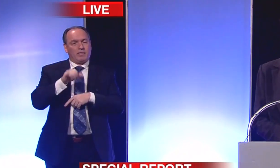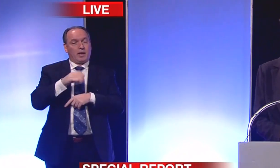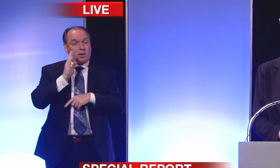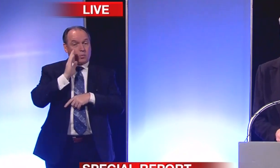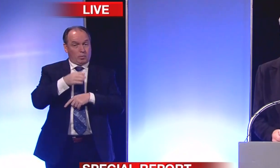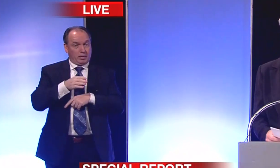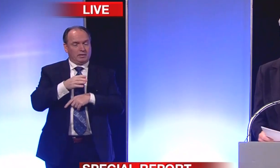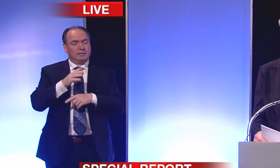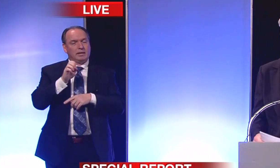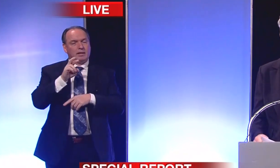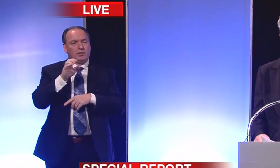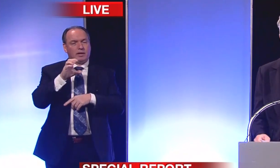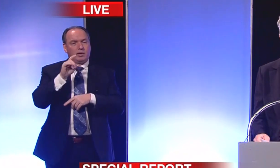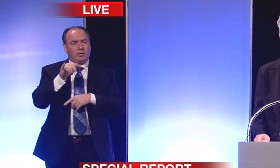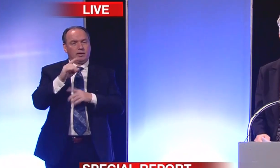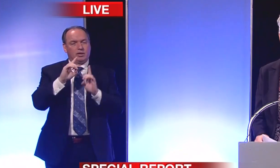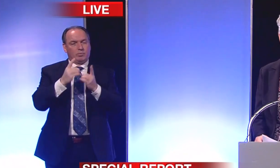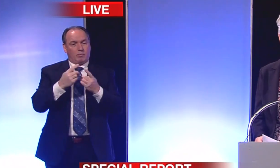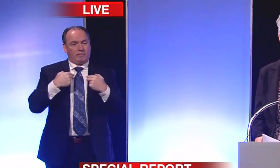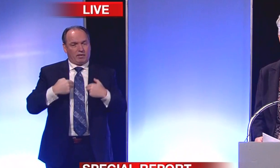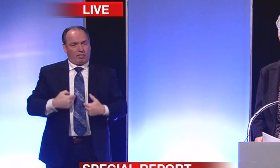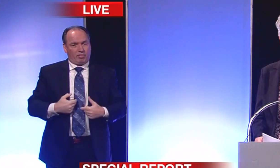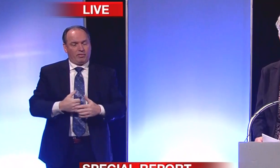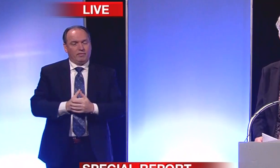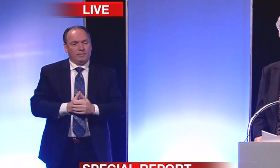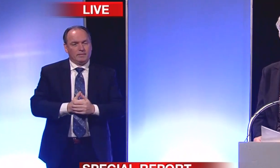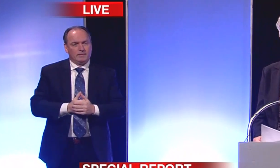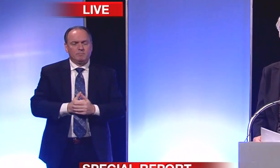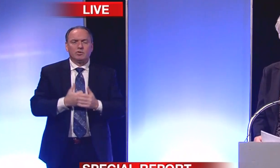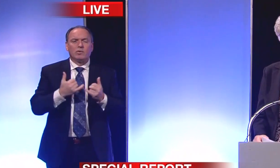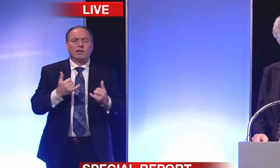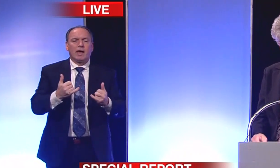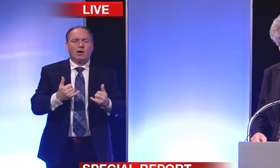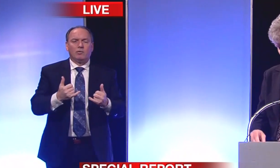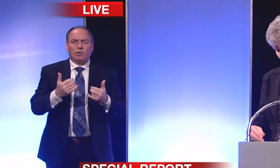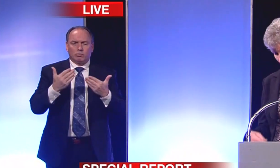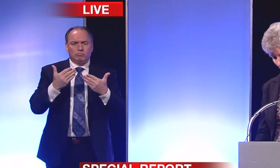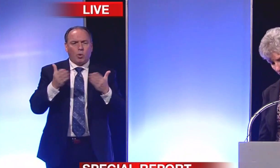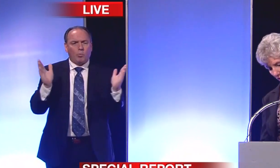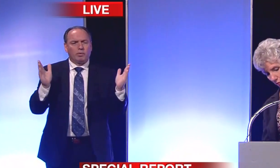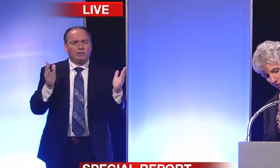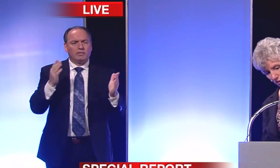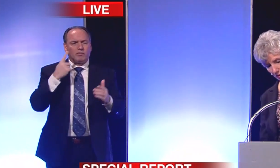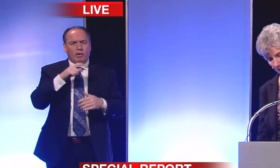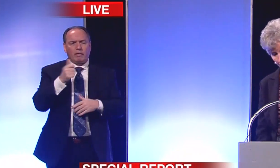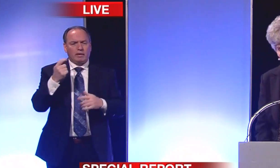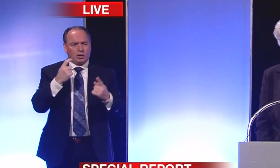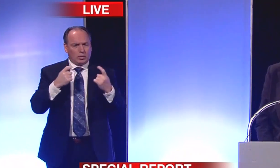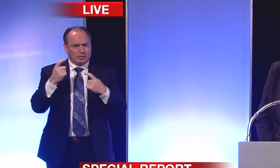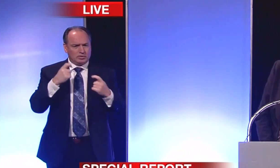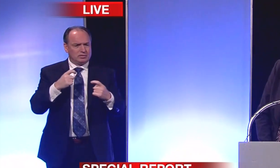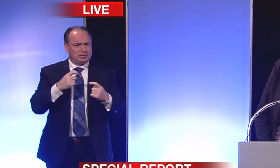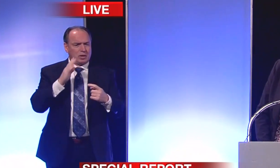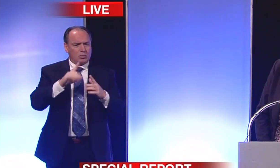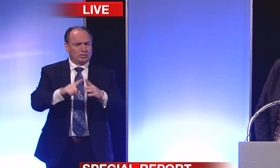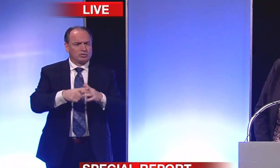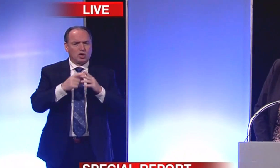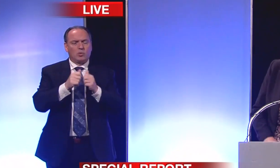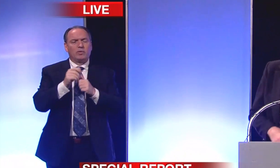IF YOU HAVE ANY SPECIFIC QUESTIONS YOU CAN ALWAYS CALL THAT WOULD BE THE ERIE COUNTY